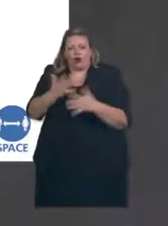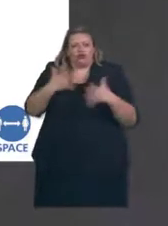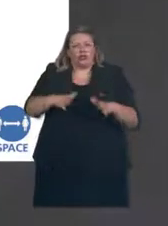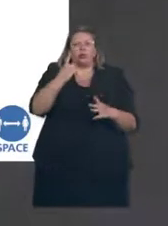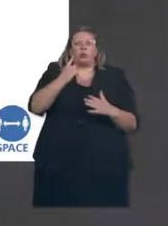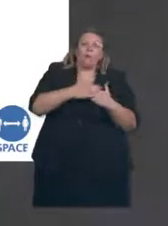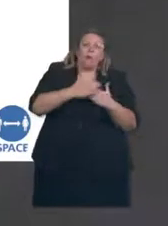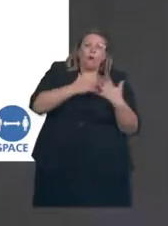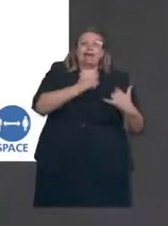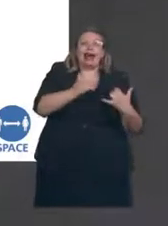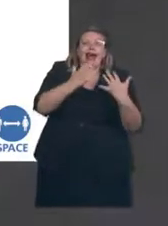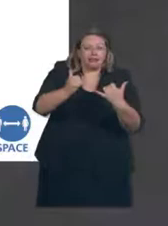Next slide please